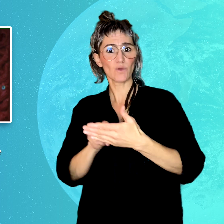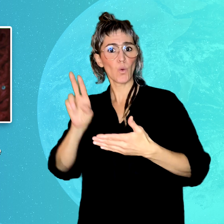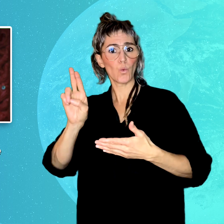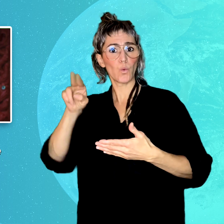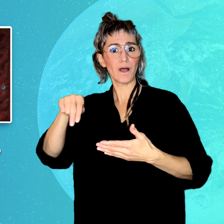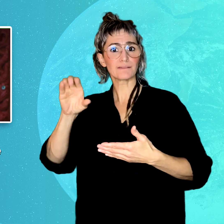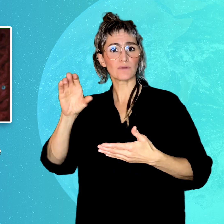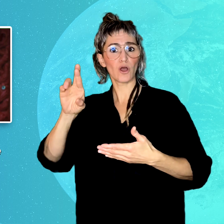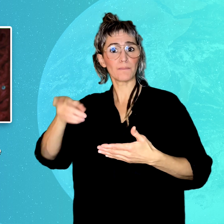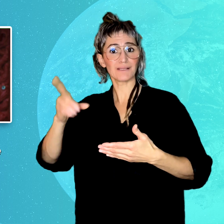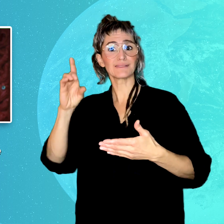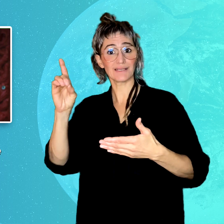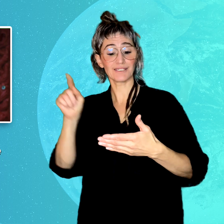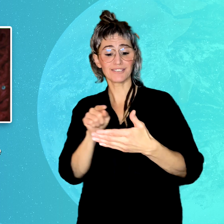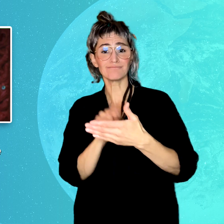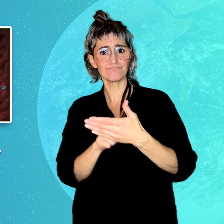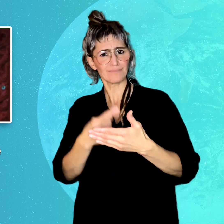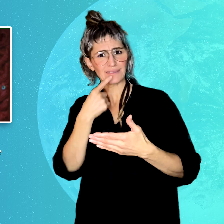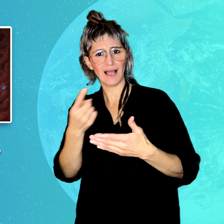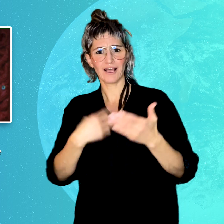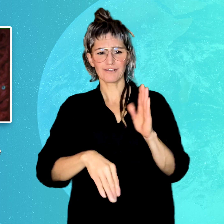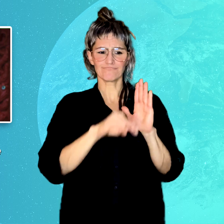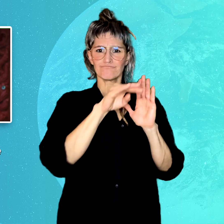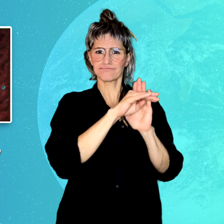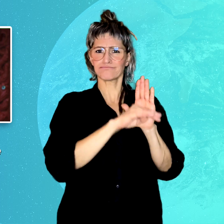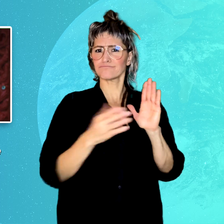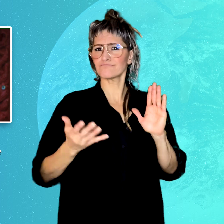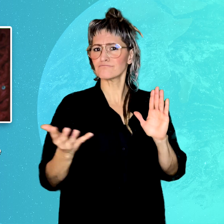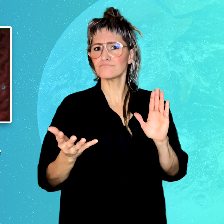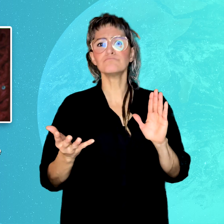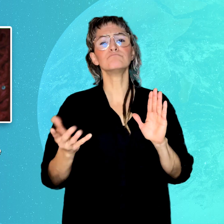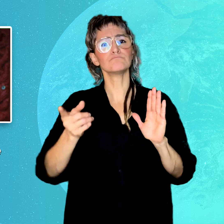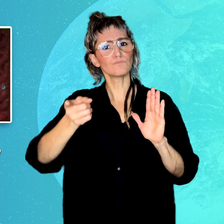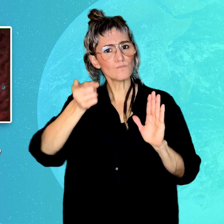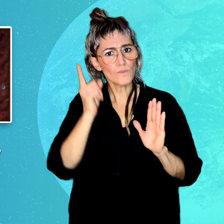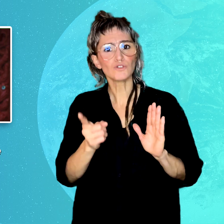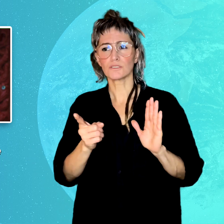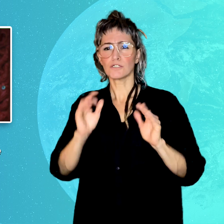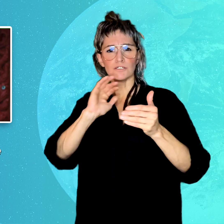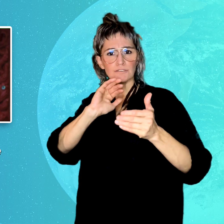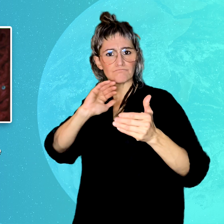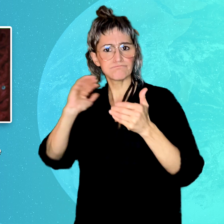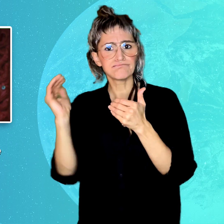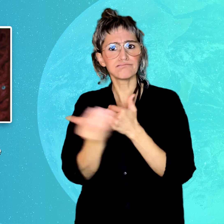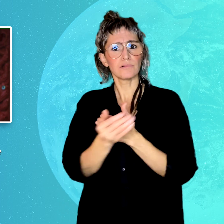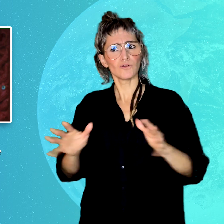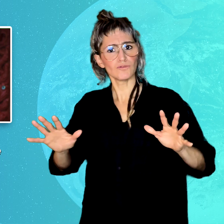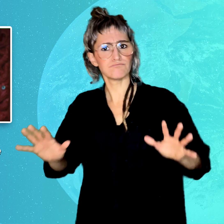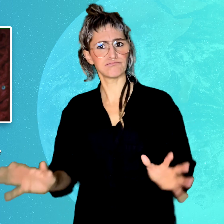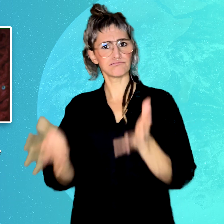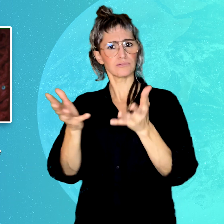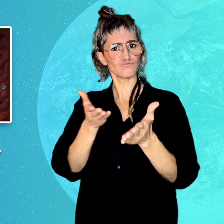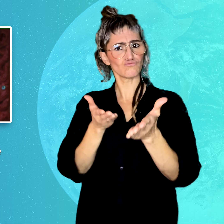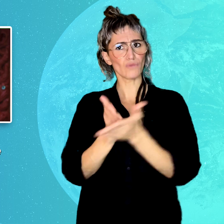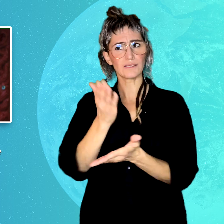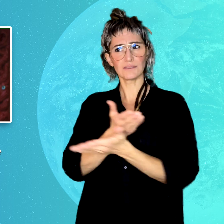on the Rights of Persons with Disabilities (UNCRPD),